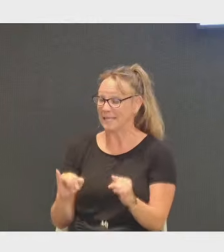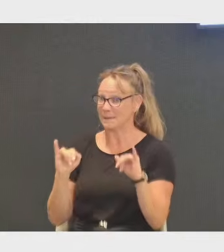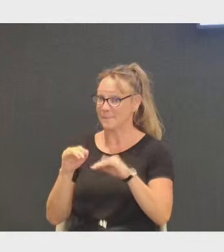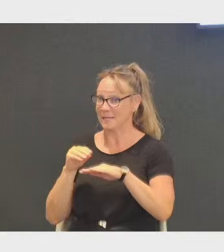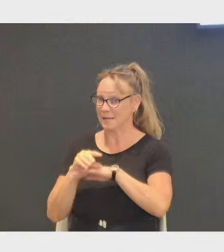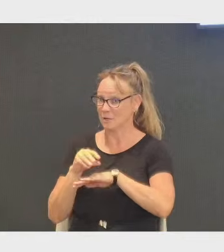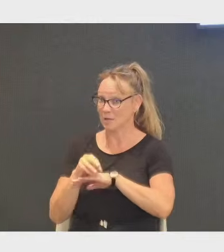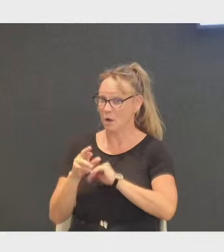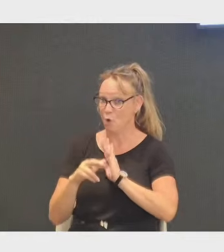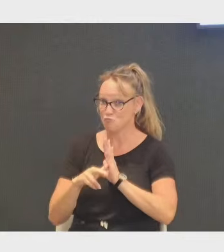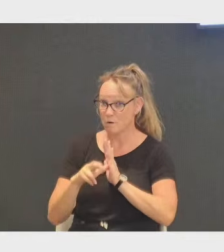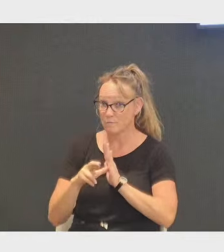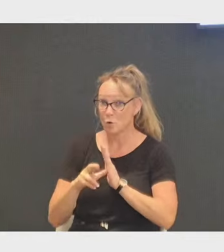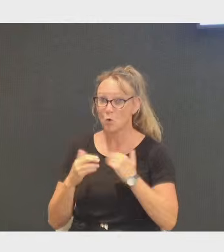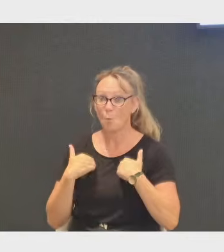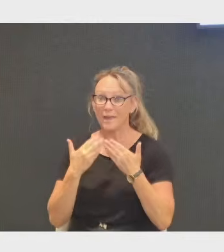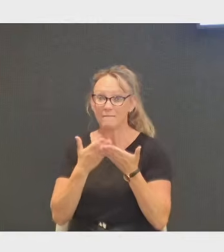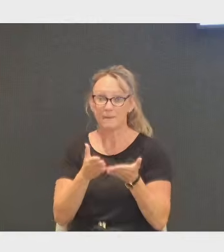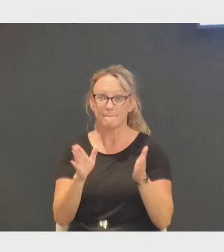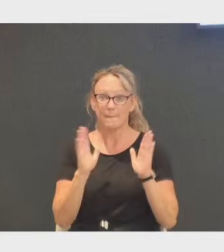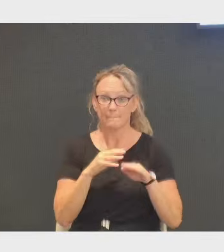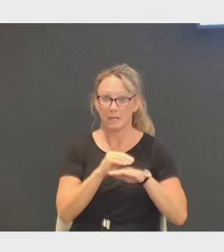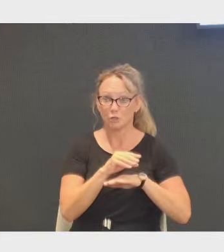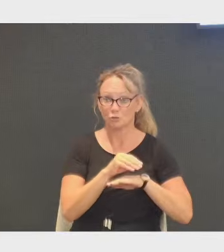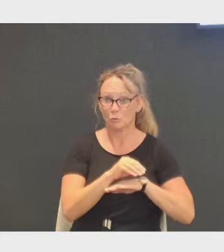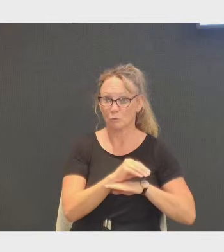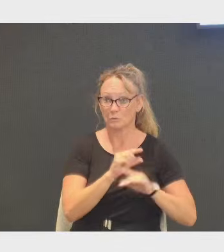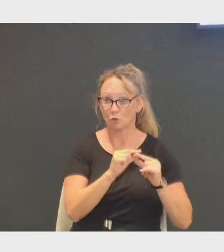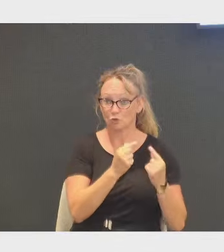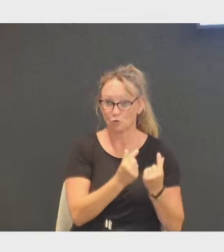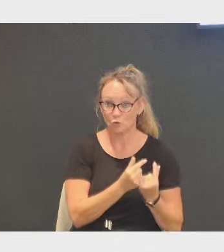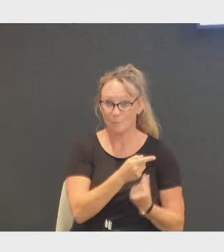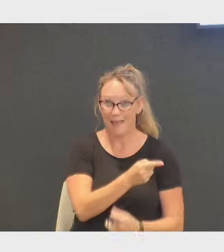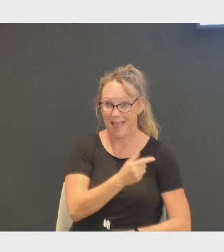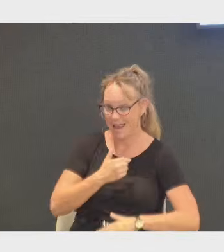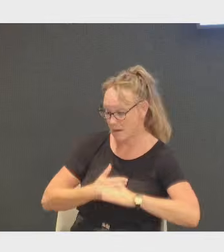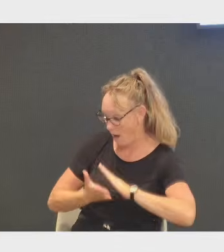public consulting group created an option completed an operational review over about